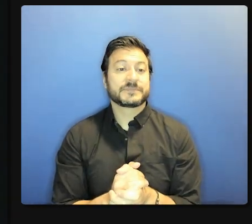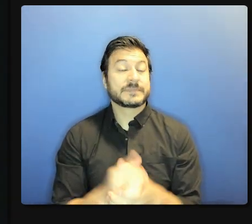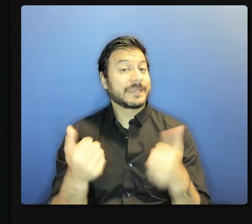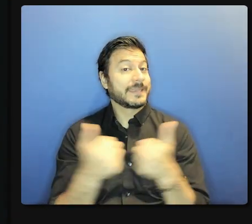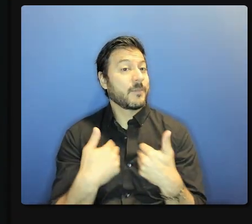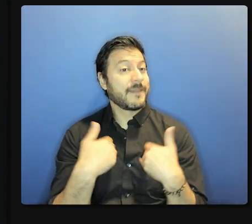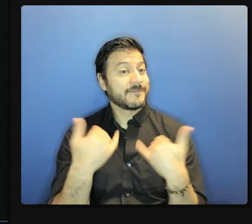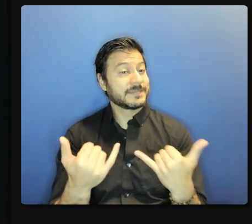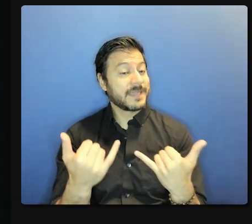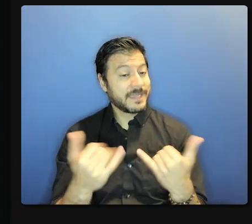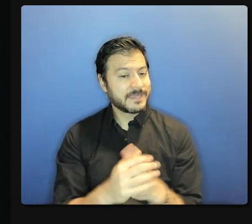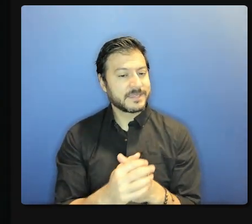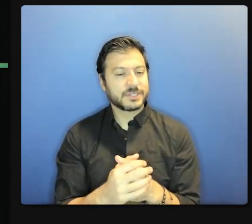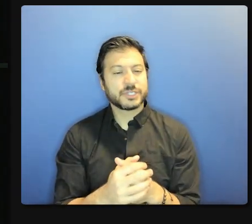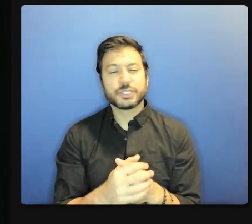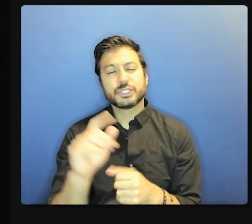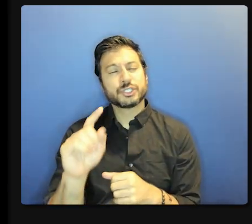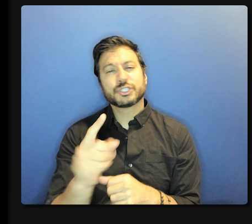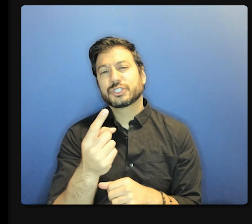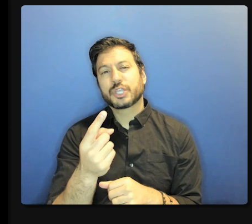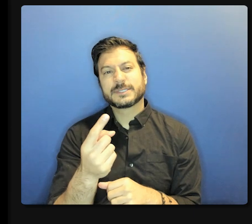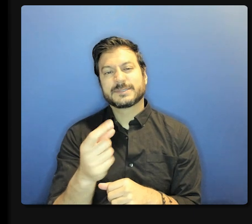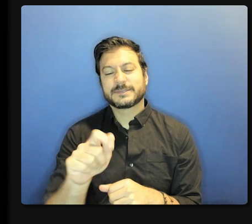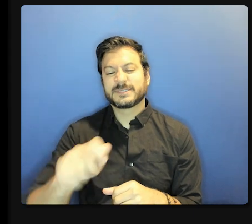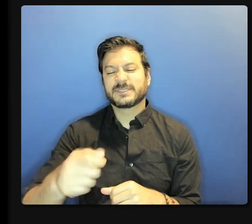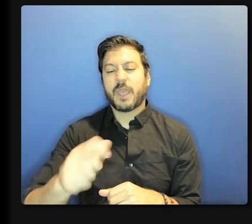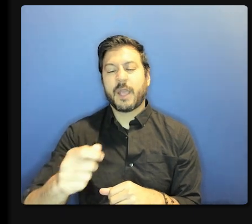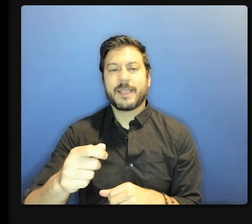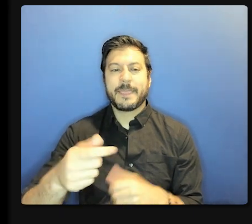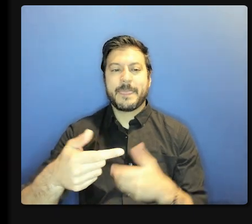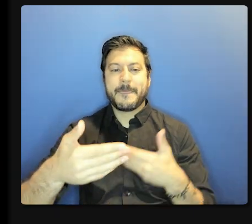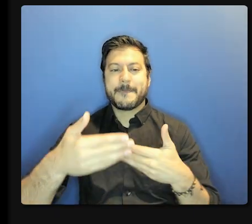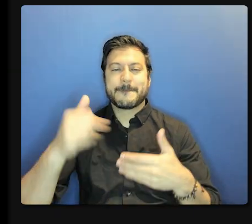The game we have today will just be in the background.